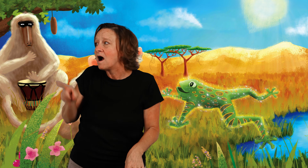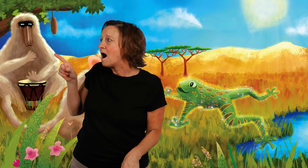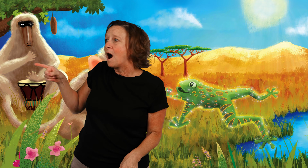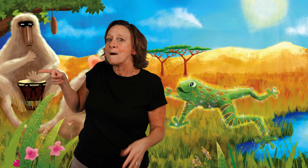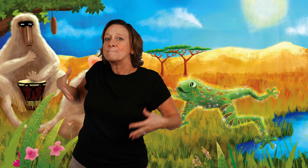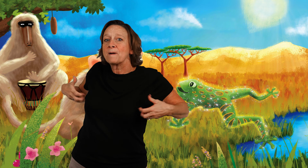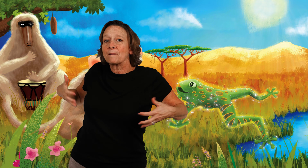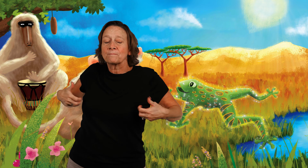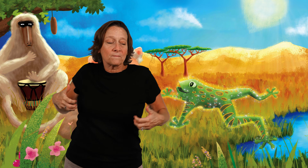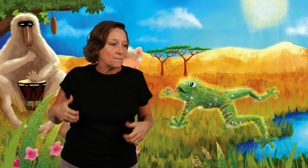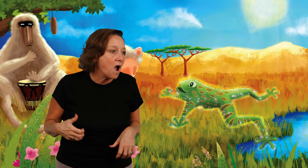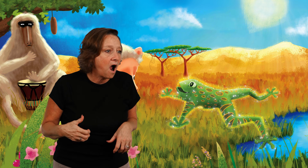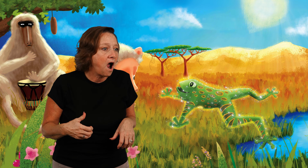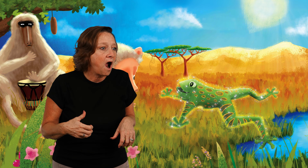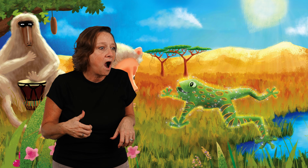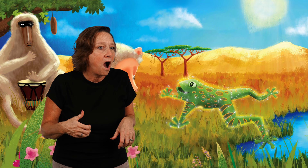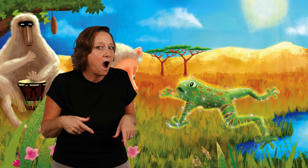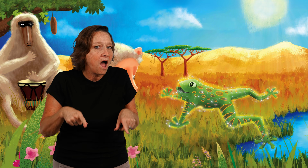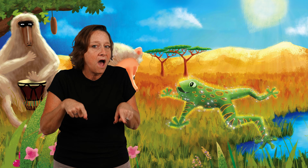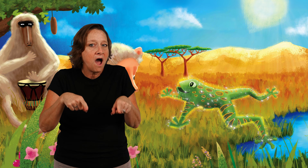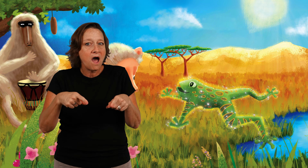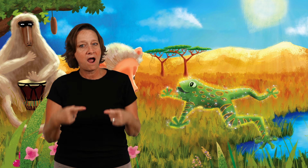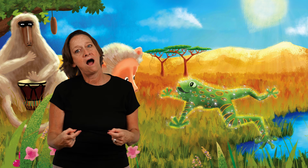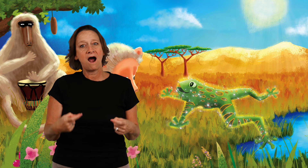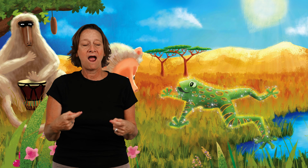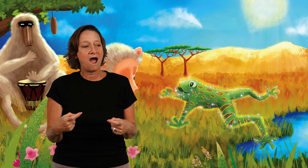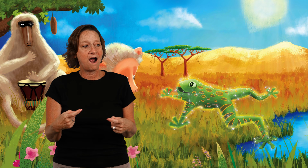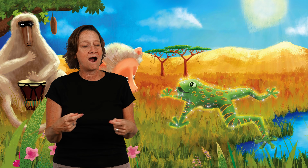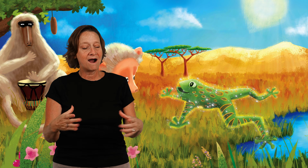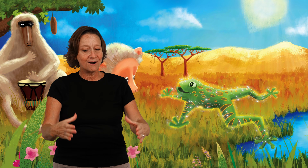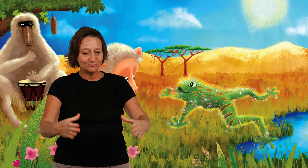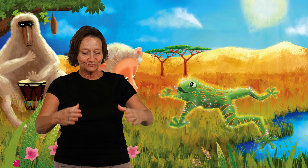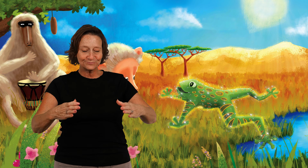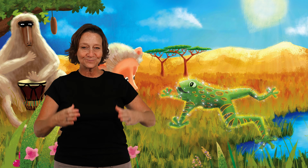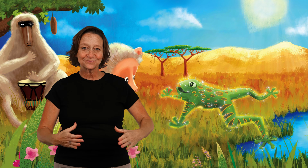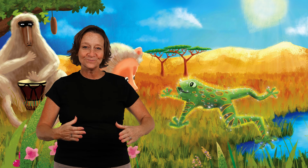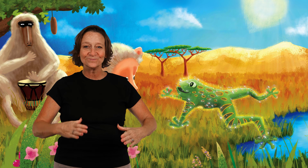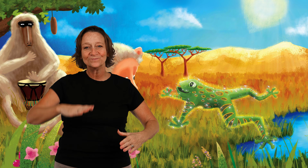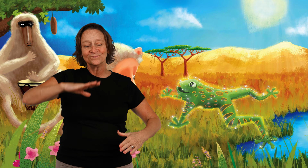And Baboon fell to his knees from all he’d just seen.